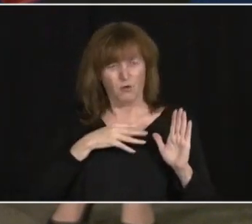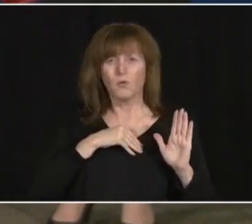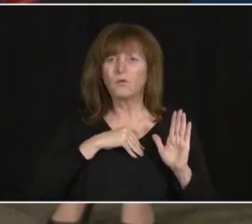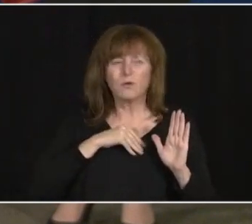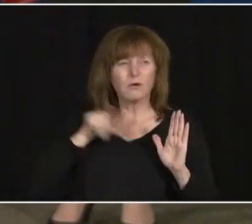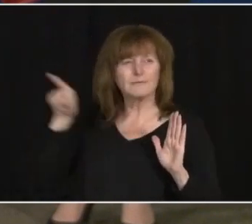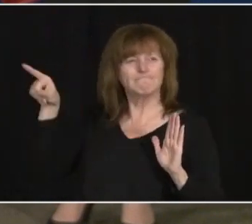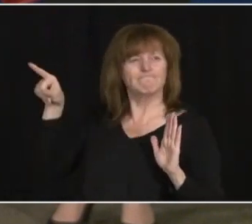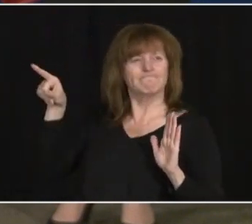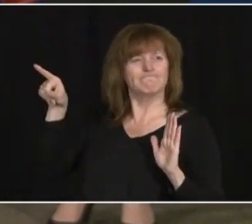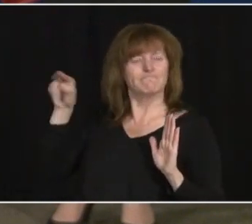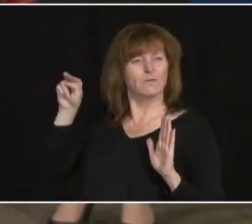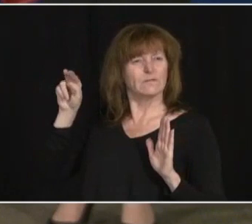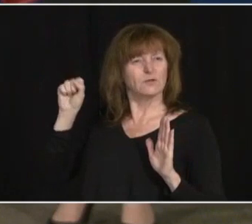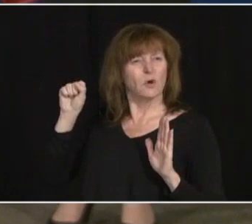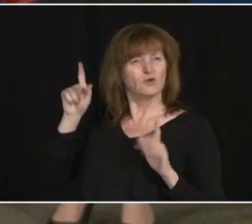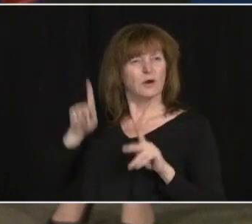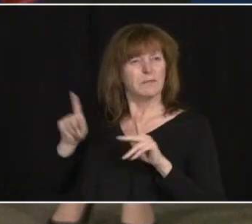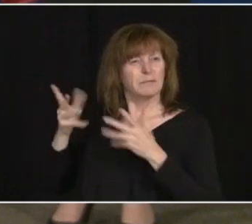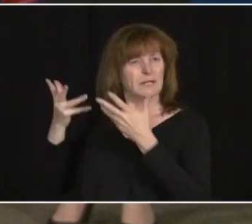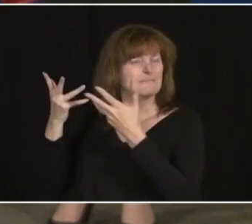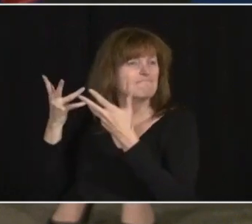pandemic,